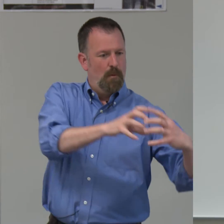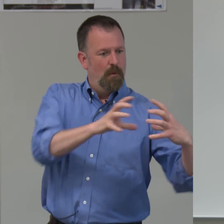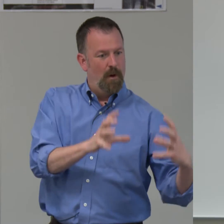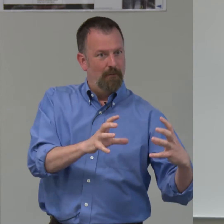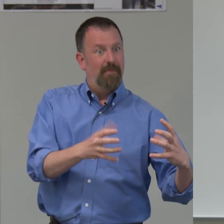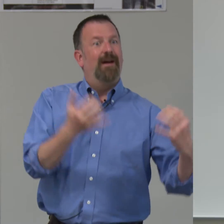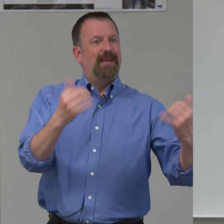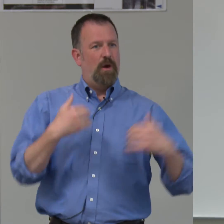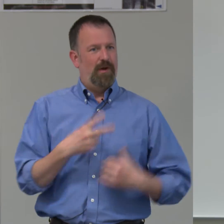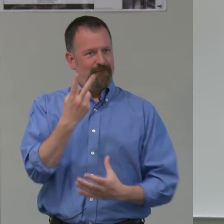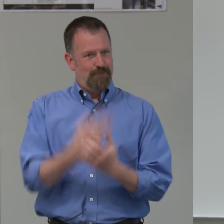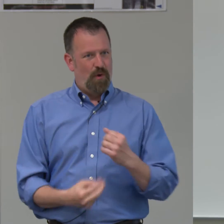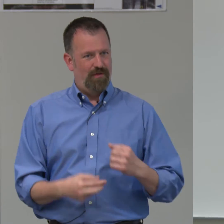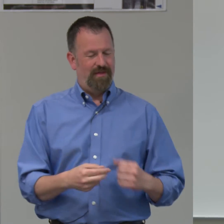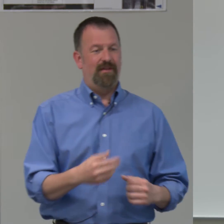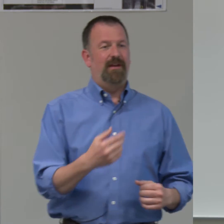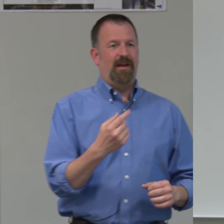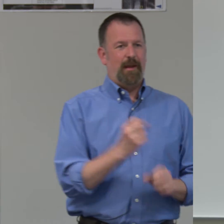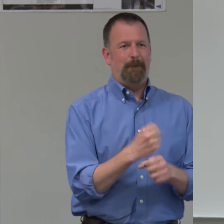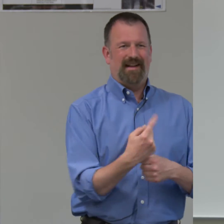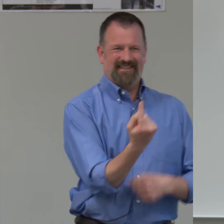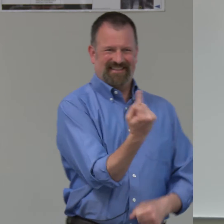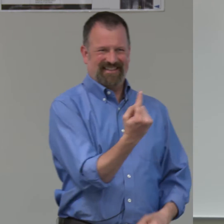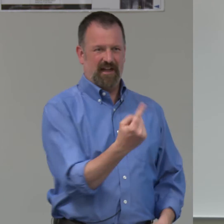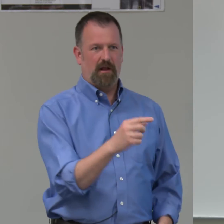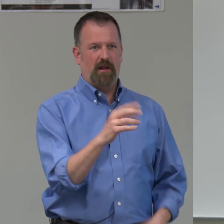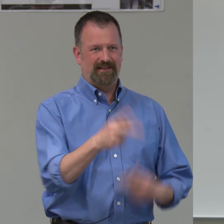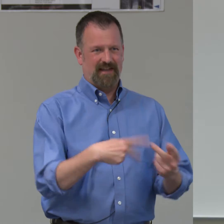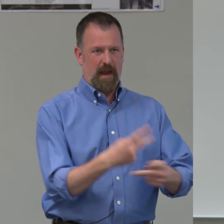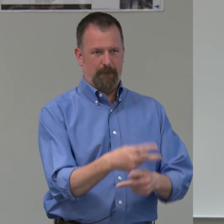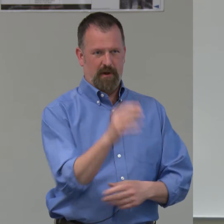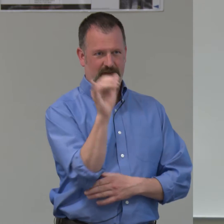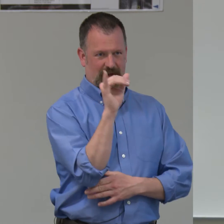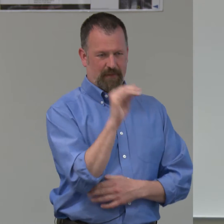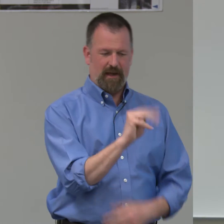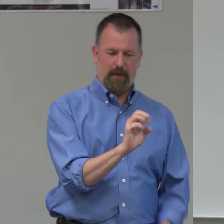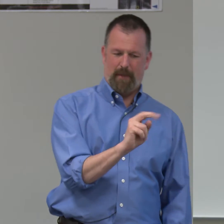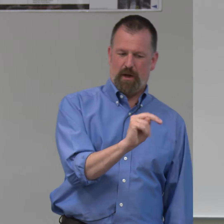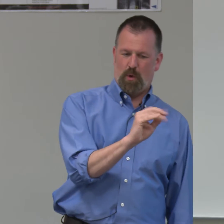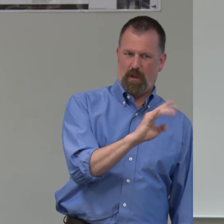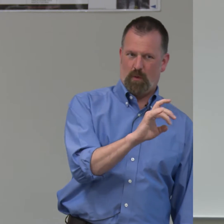that produces a single antibody, and so they're called monoclonal because there's only one type,